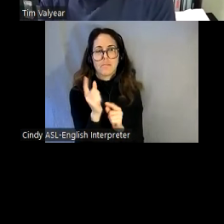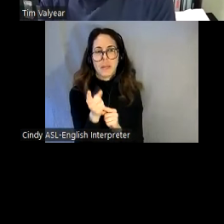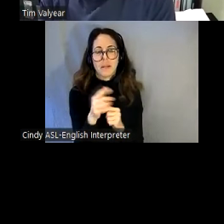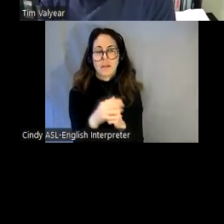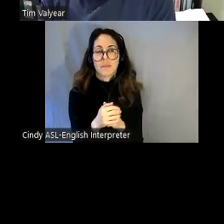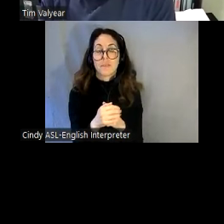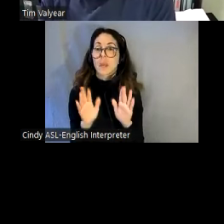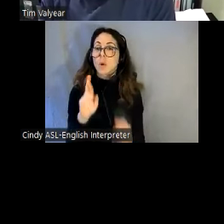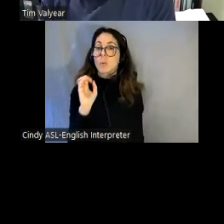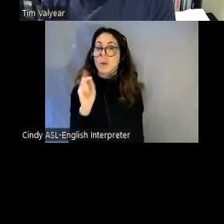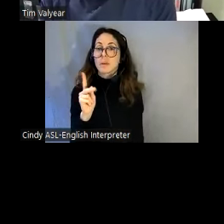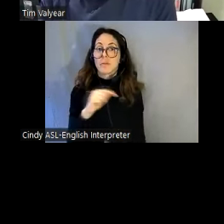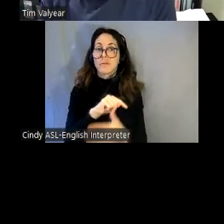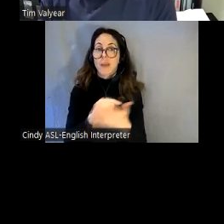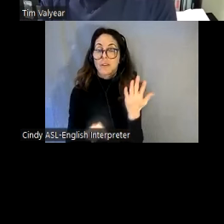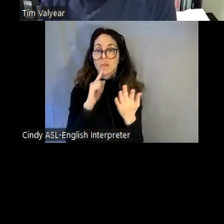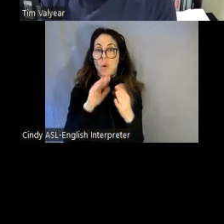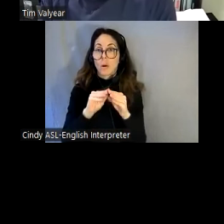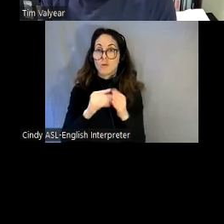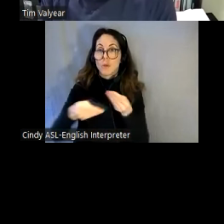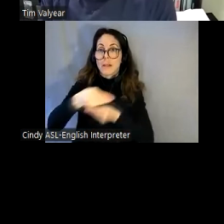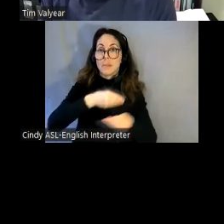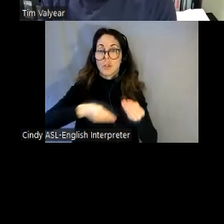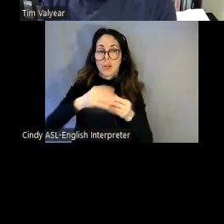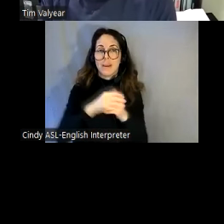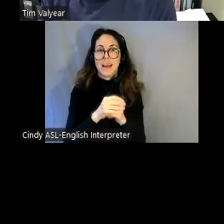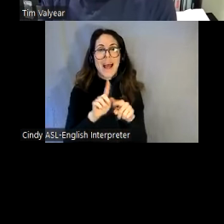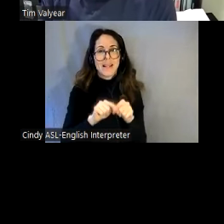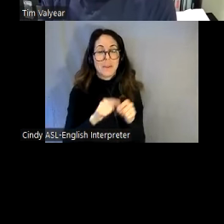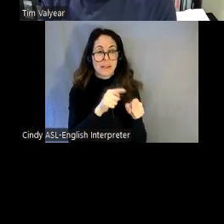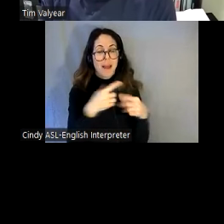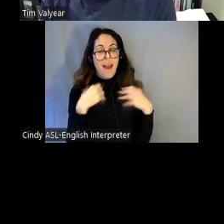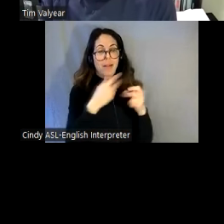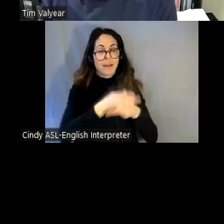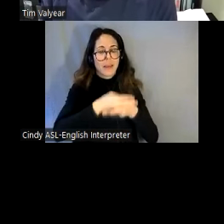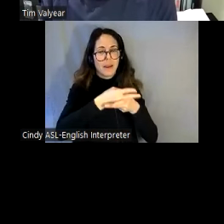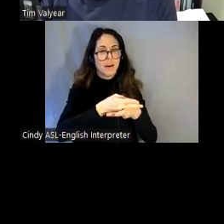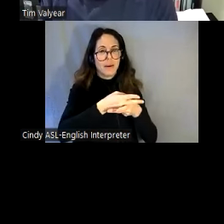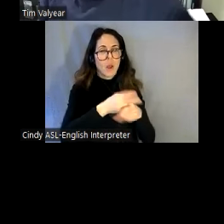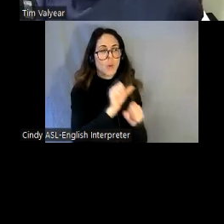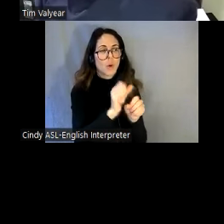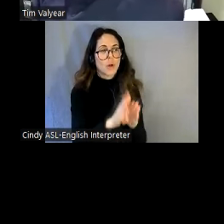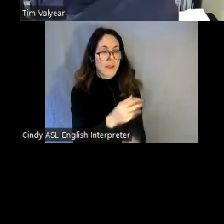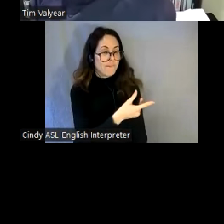And again, minimizing for 15 minutes minutes. So what are the risk factors for transmission?